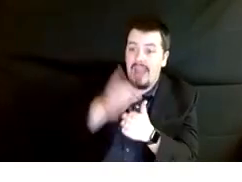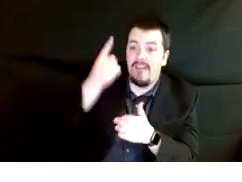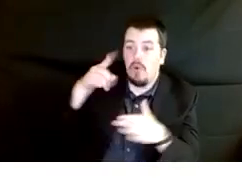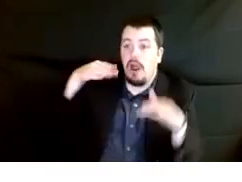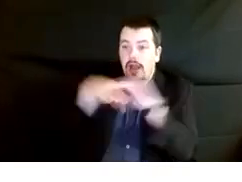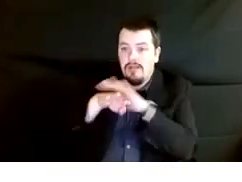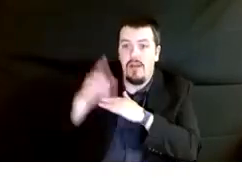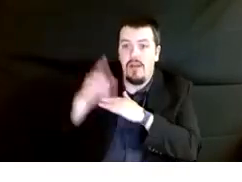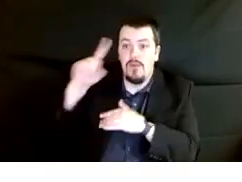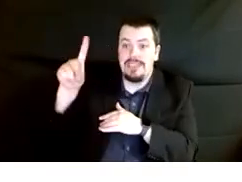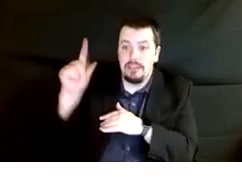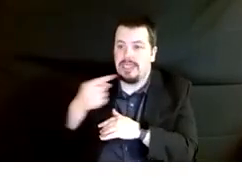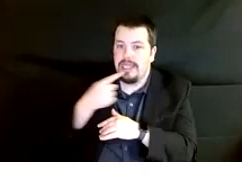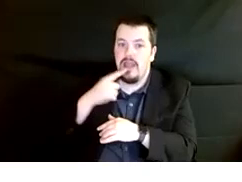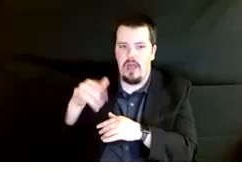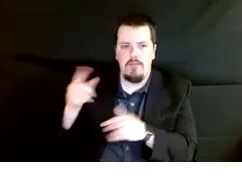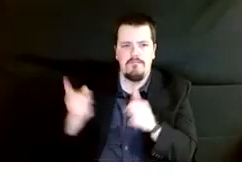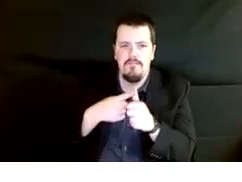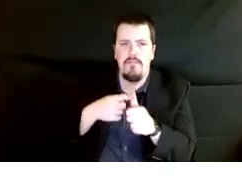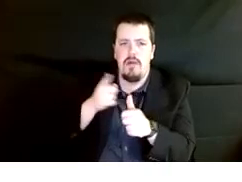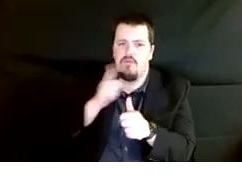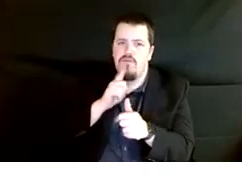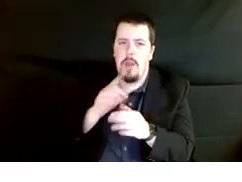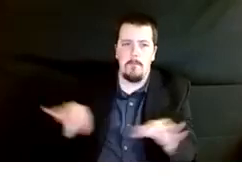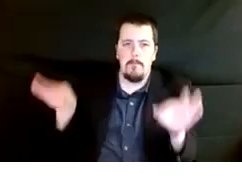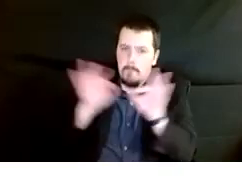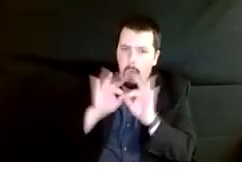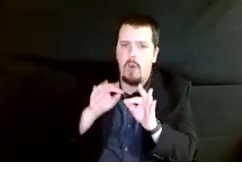uh saying that right up front it is the best way to get it because otherwise it could just